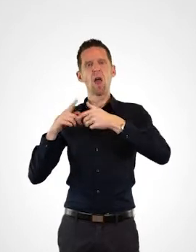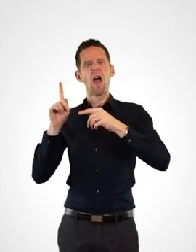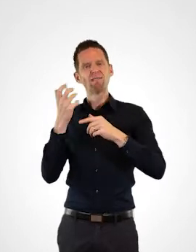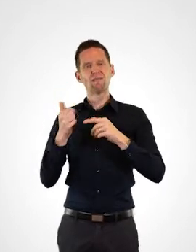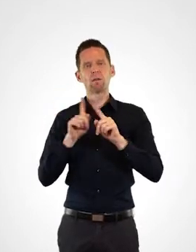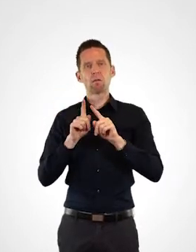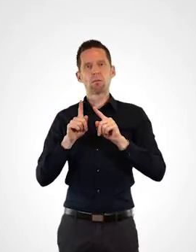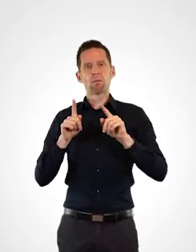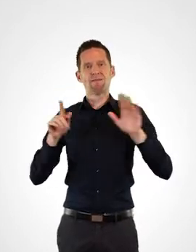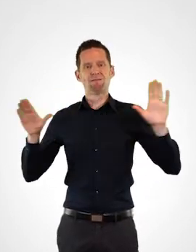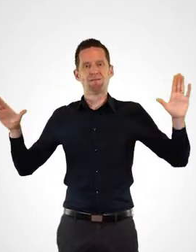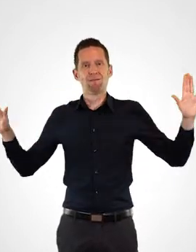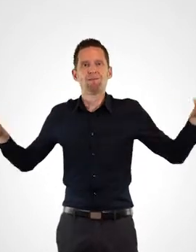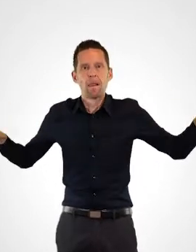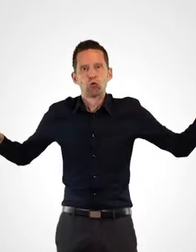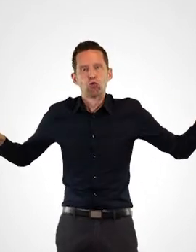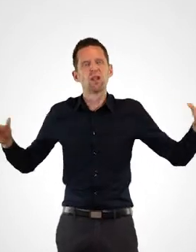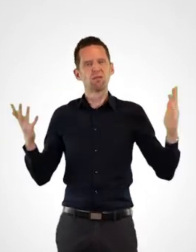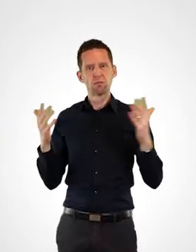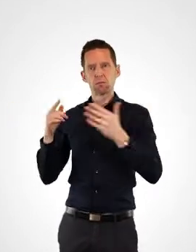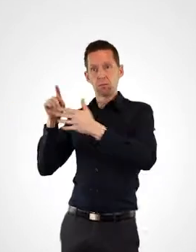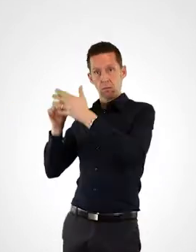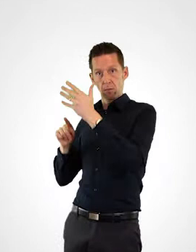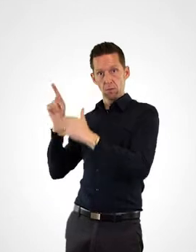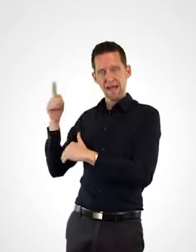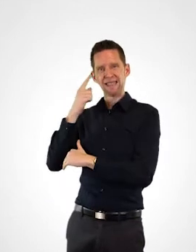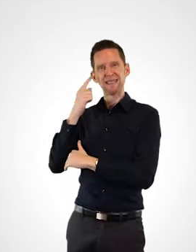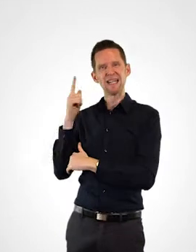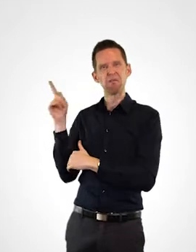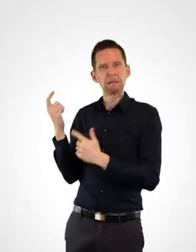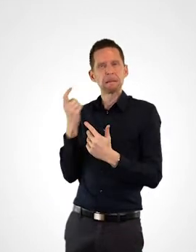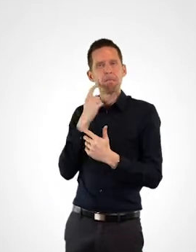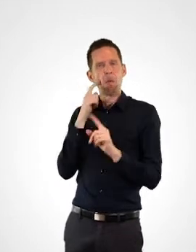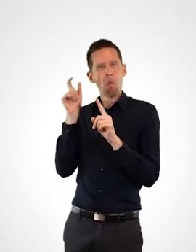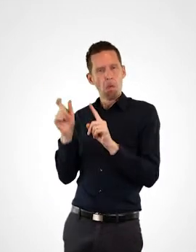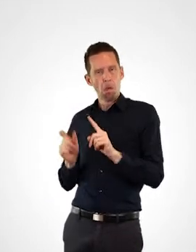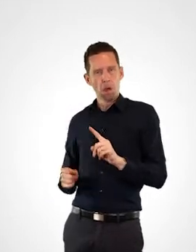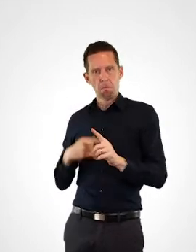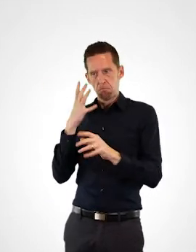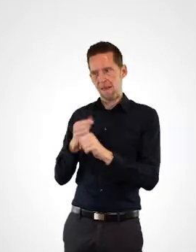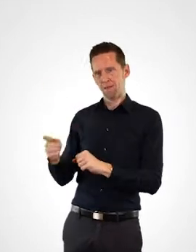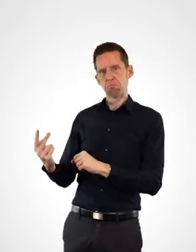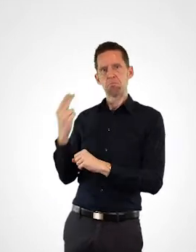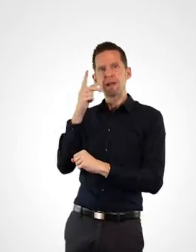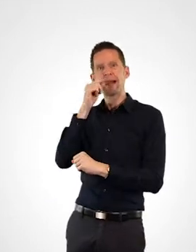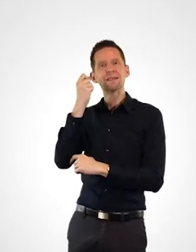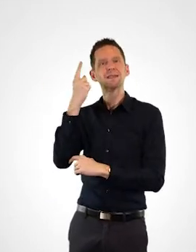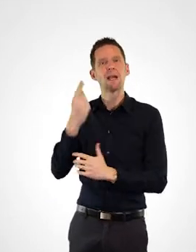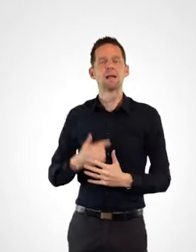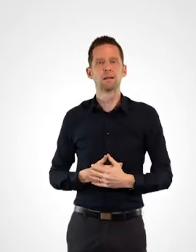and you can see that the definitions are quite simple and ones that we think the children will understand.